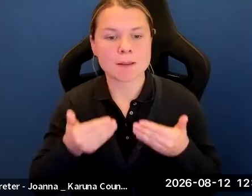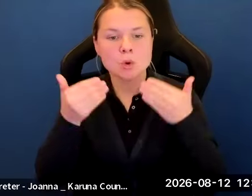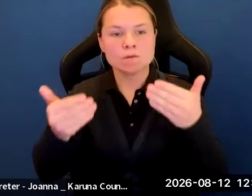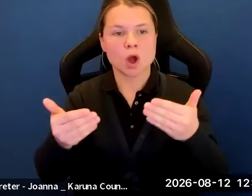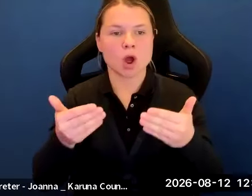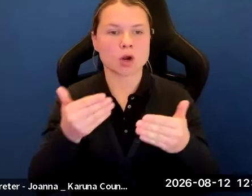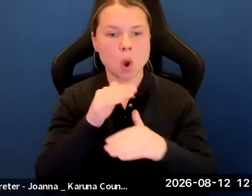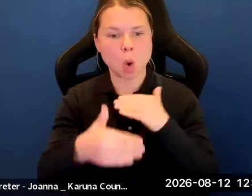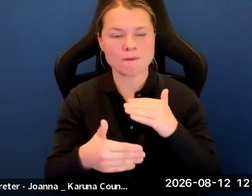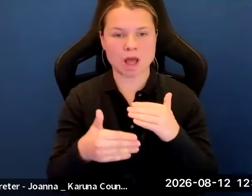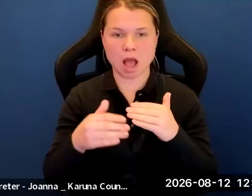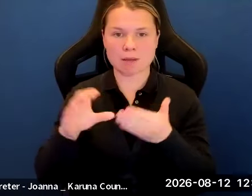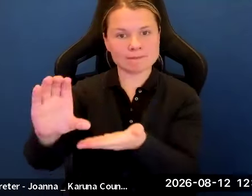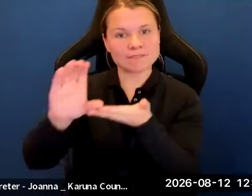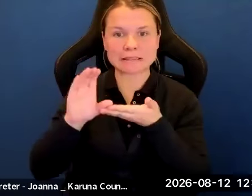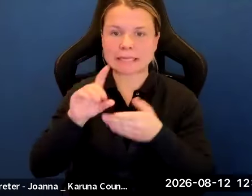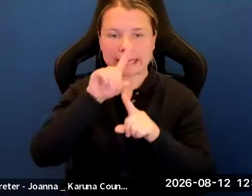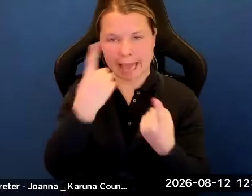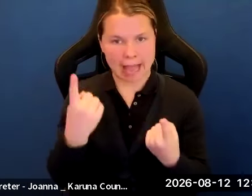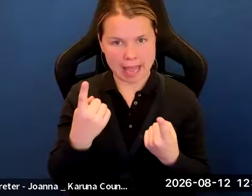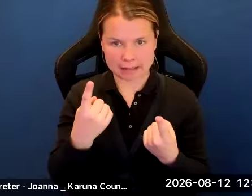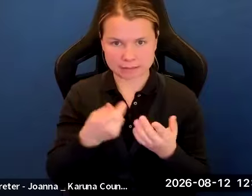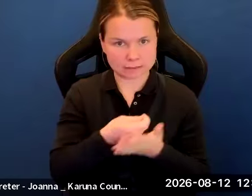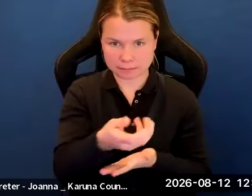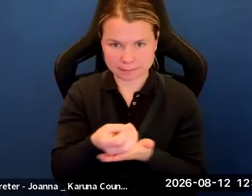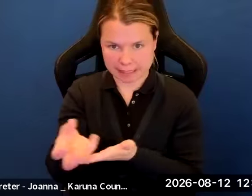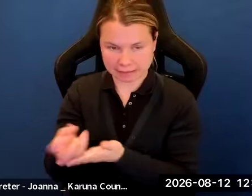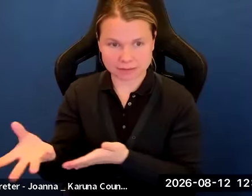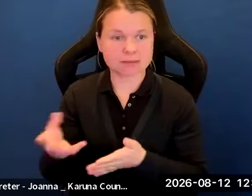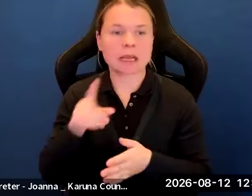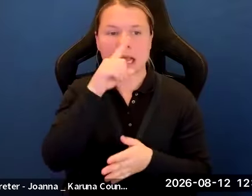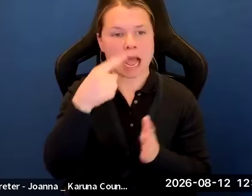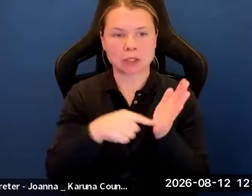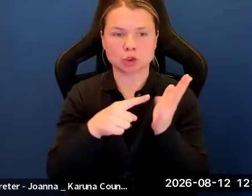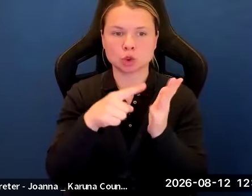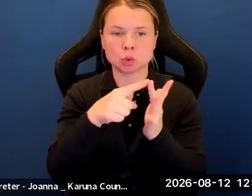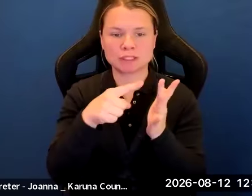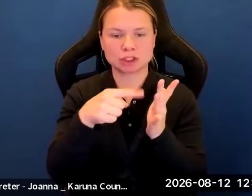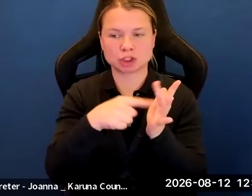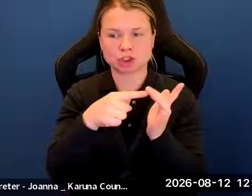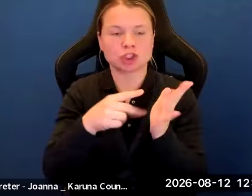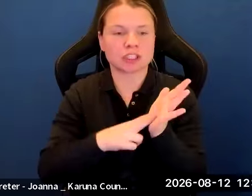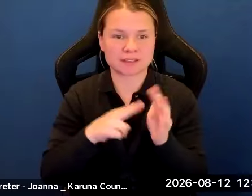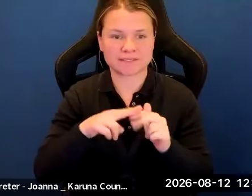I'm going to move on to outlining what the research and the professional development funding cannot be